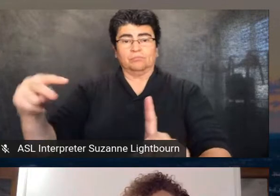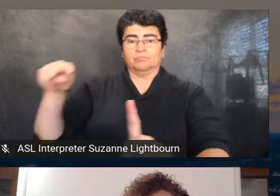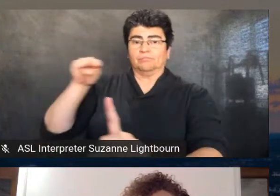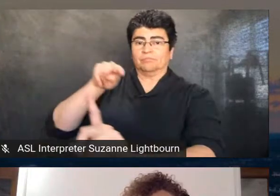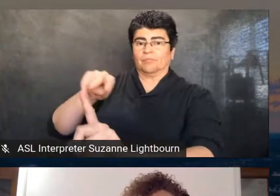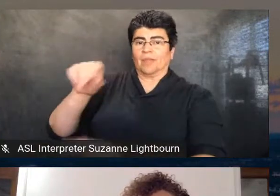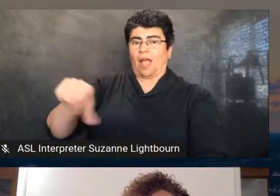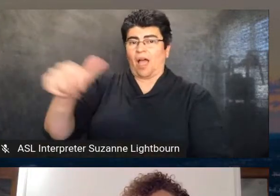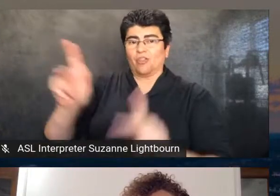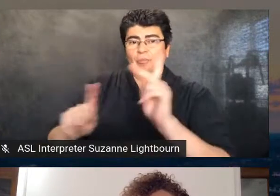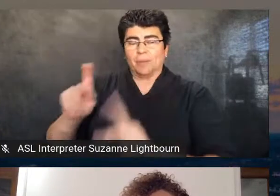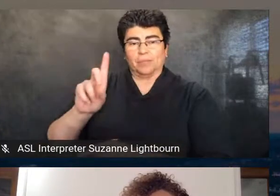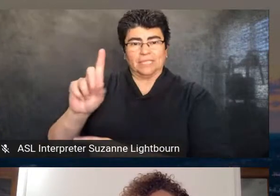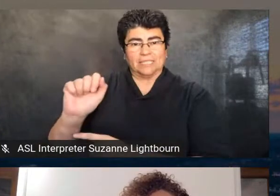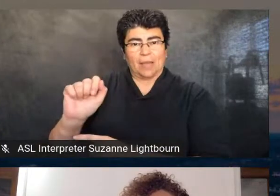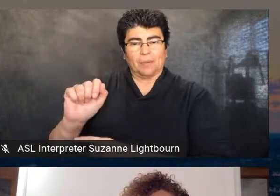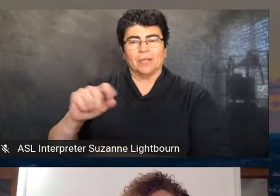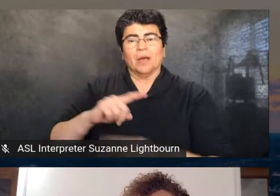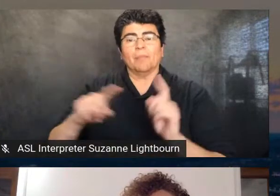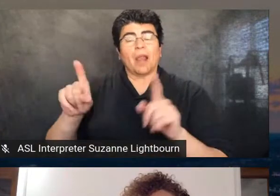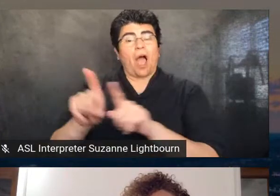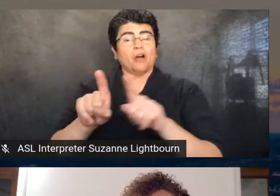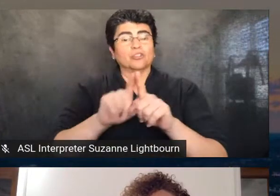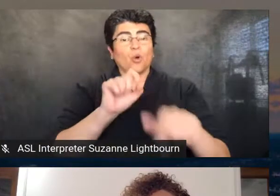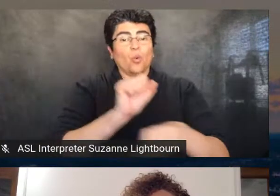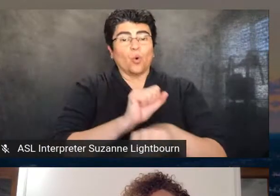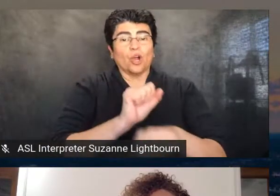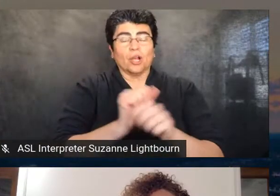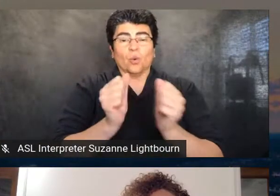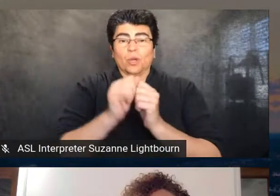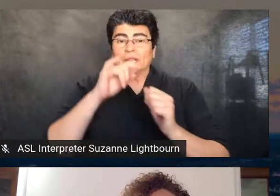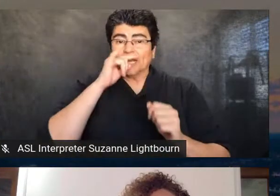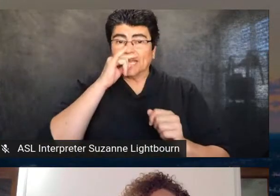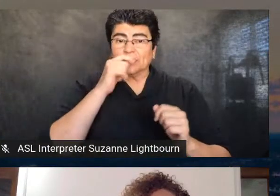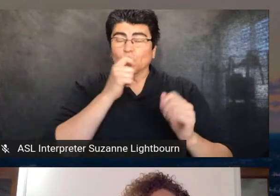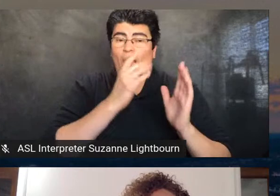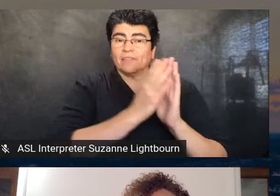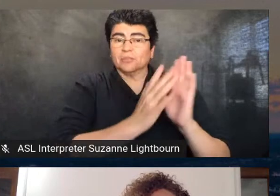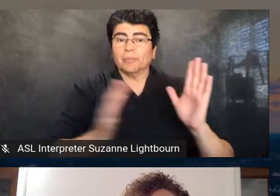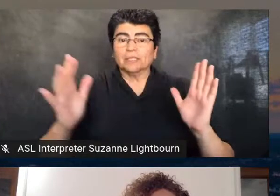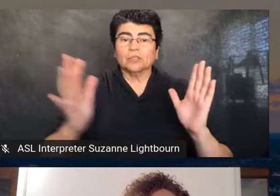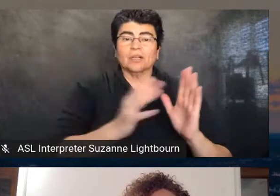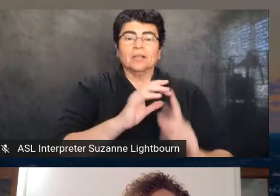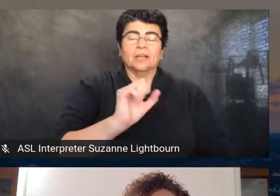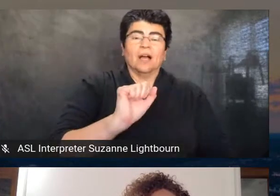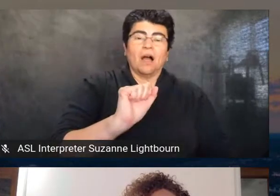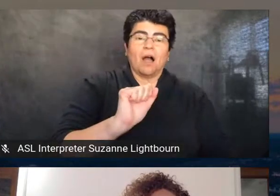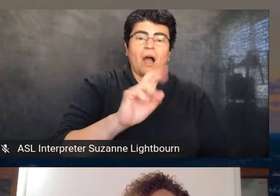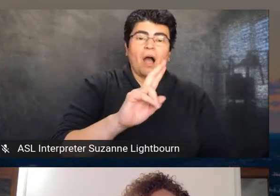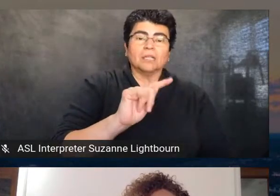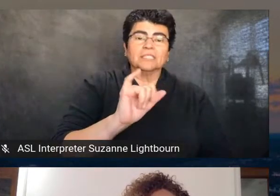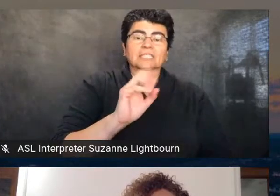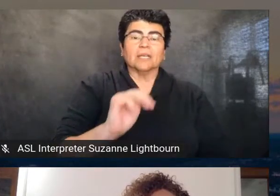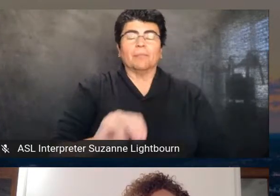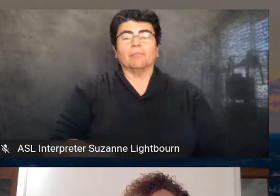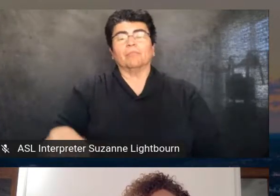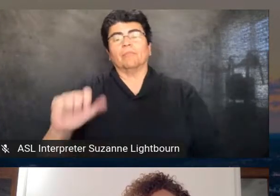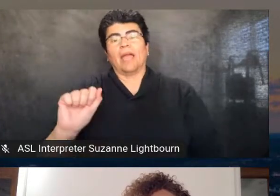But I also work with kids who are on the spectrum of autism, Aspergers, ADHD, this kind of thing,